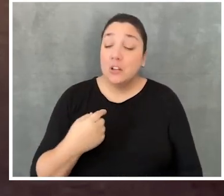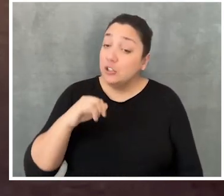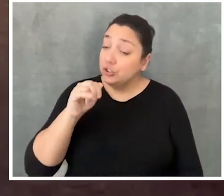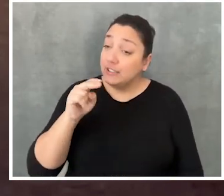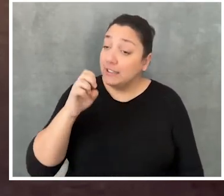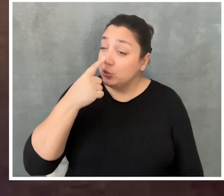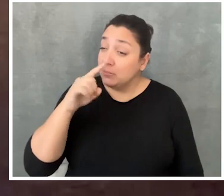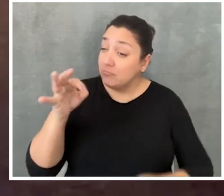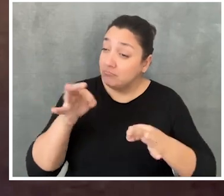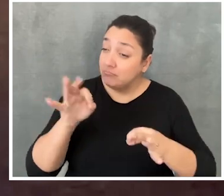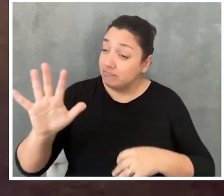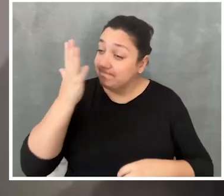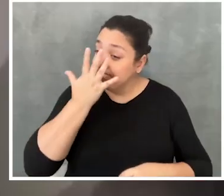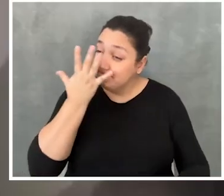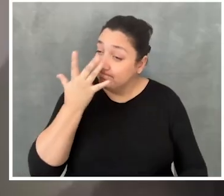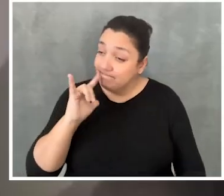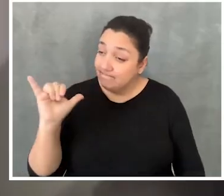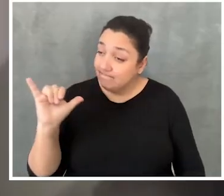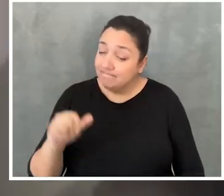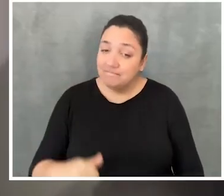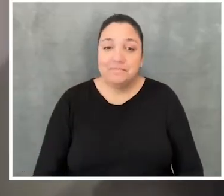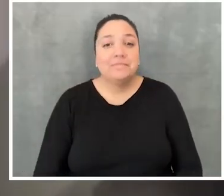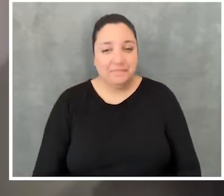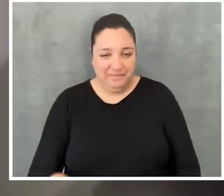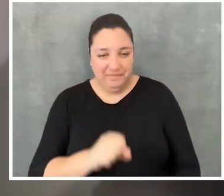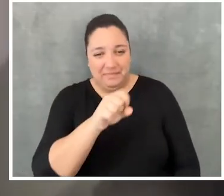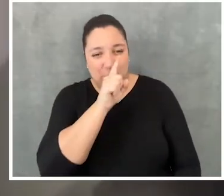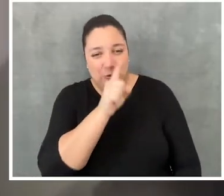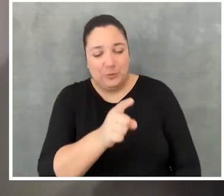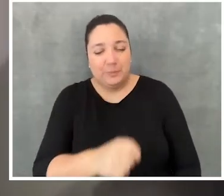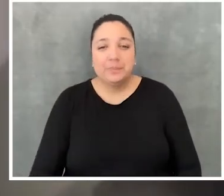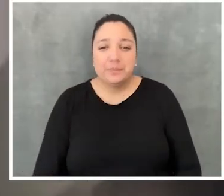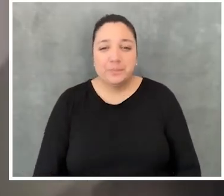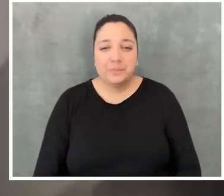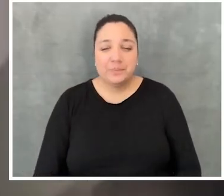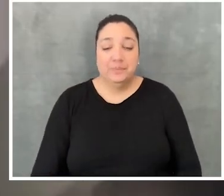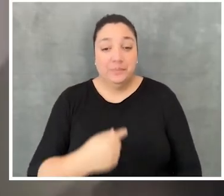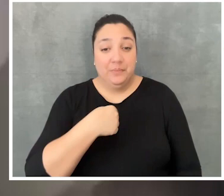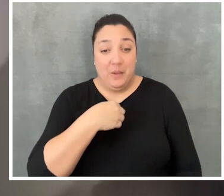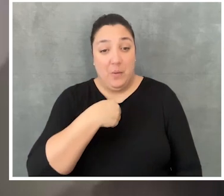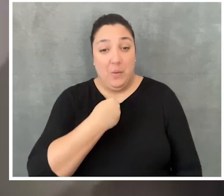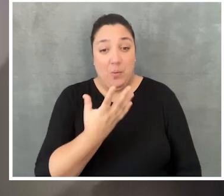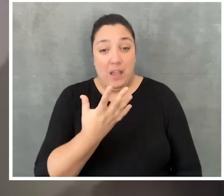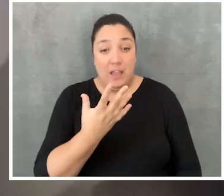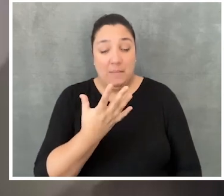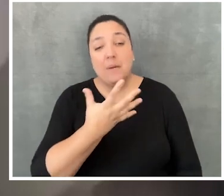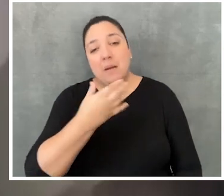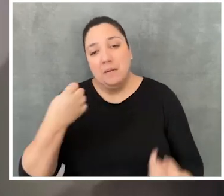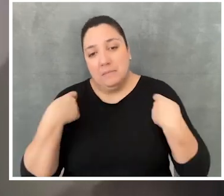with a self-description as well? Sure, I am a white and Hispanic woman.